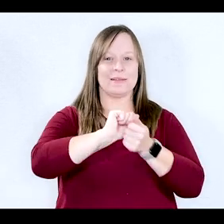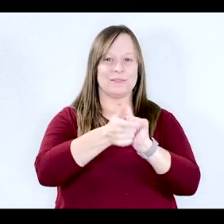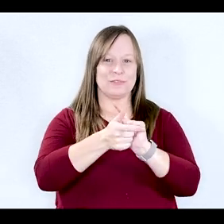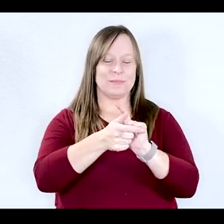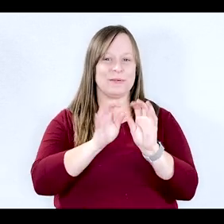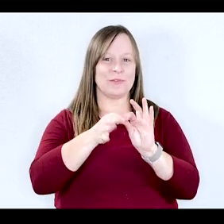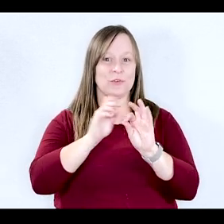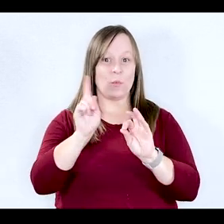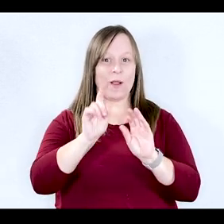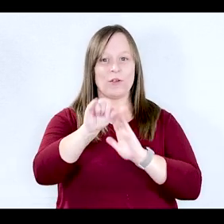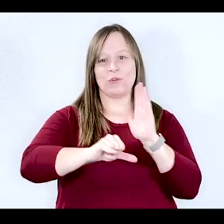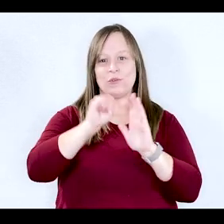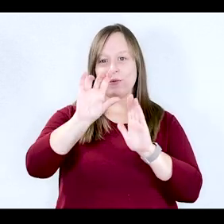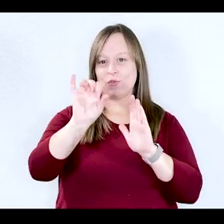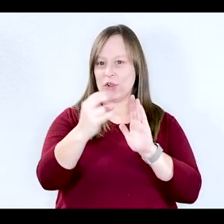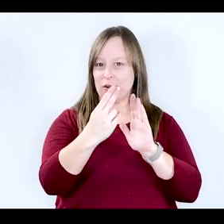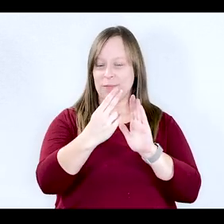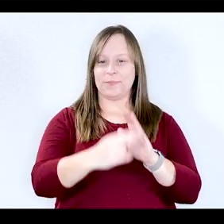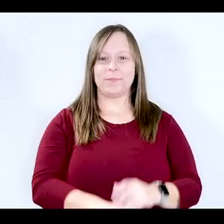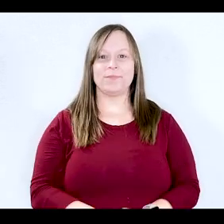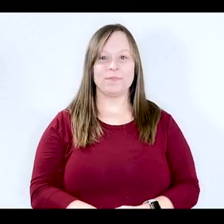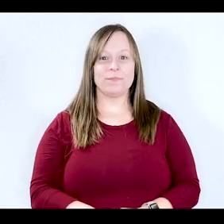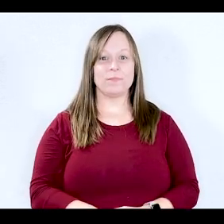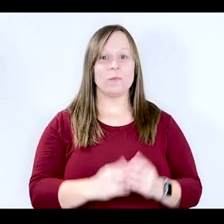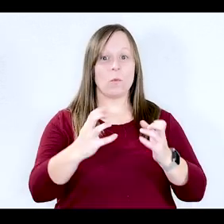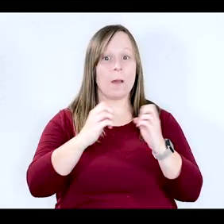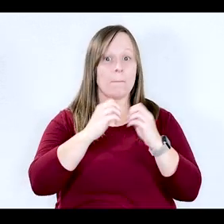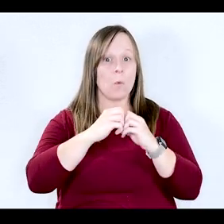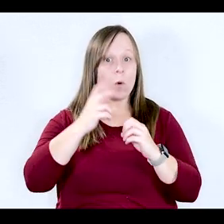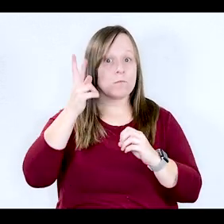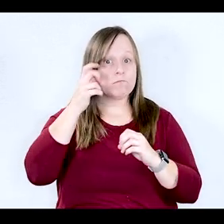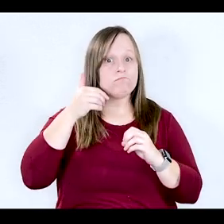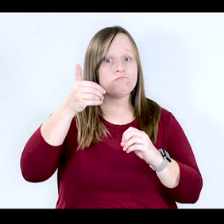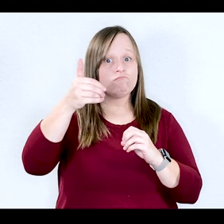podcast is available on our YouTube channel. To listen to more Empire State